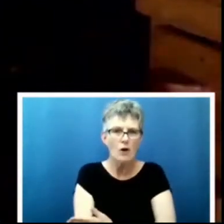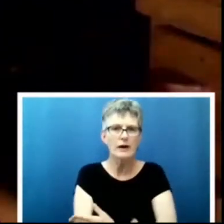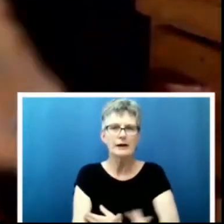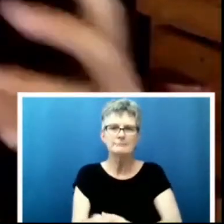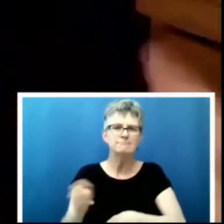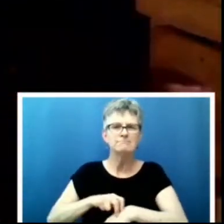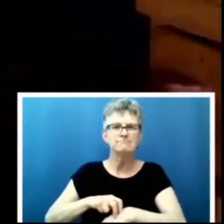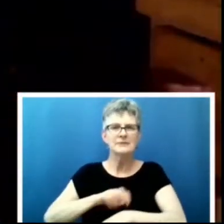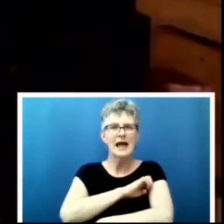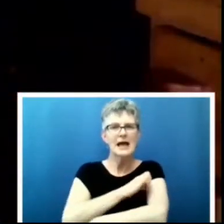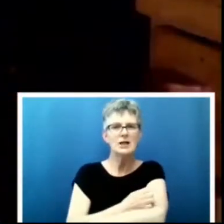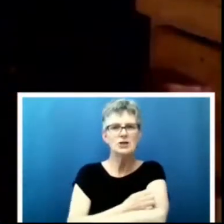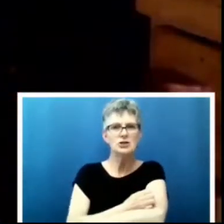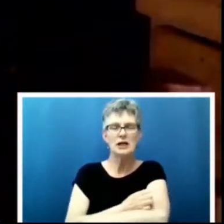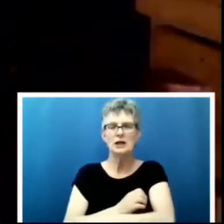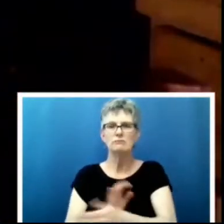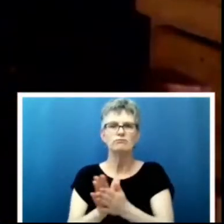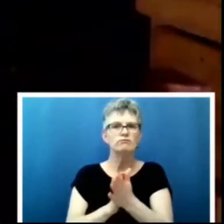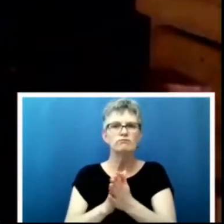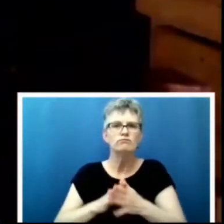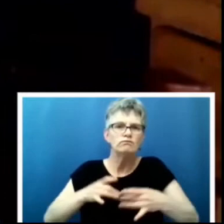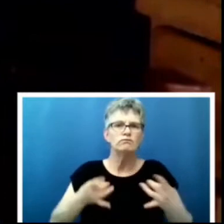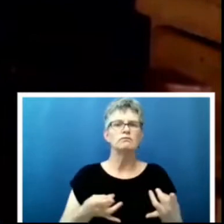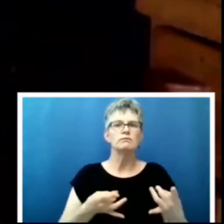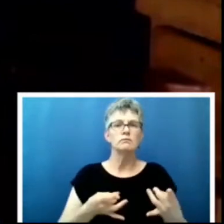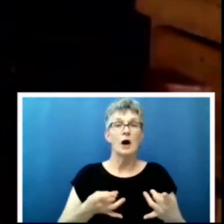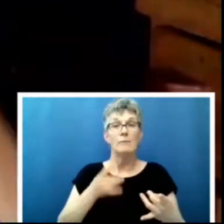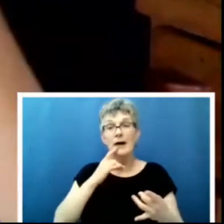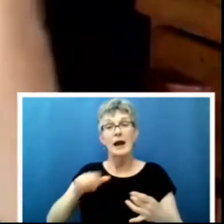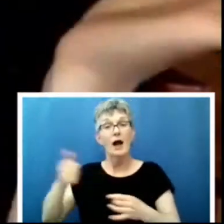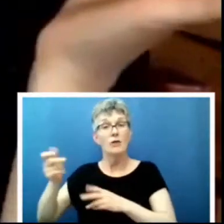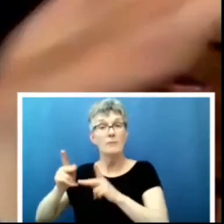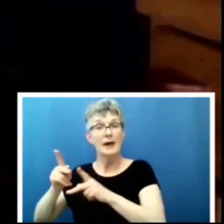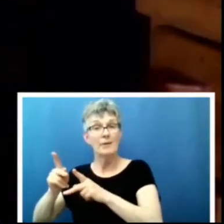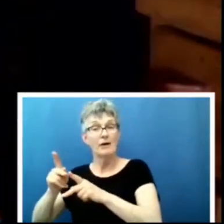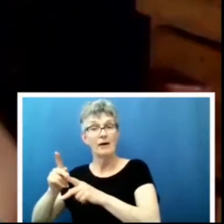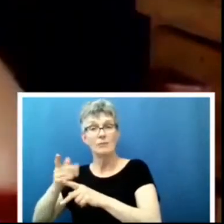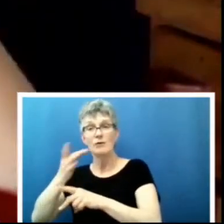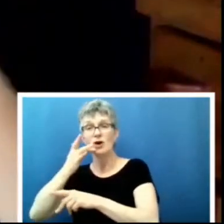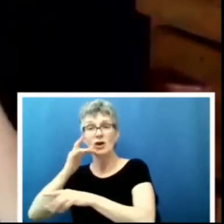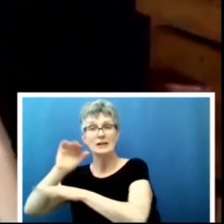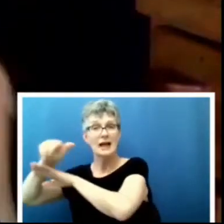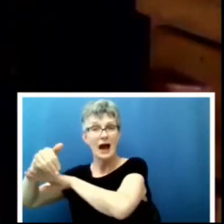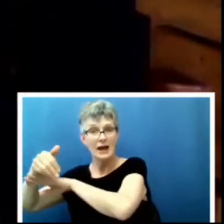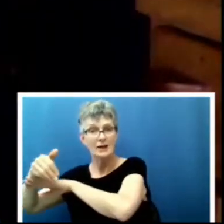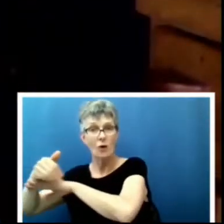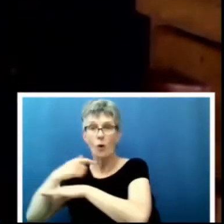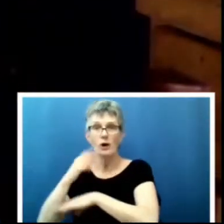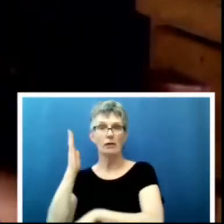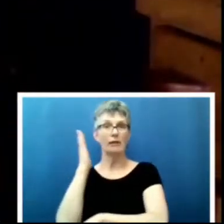that peace at night, that might be the best time. Or it might be during lunch, or whatever. But as far as doing it everyday, I got this from